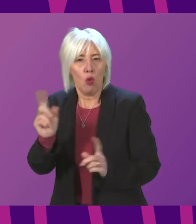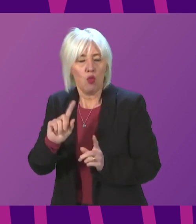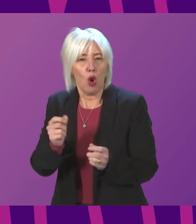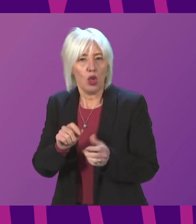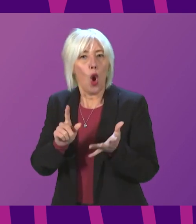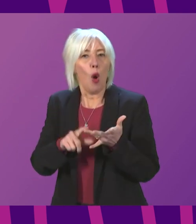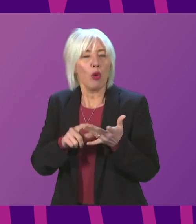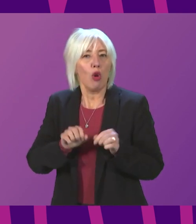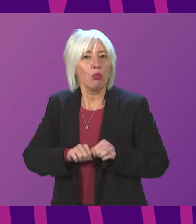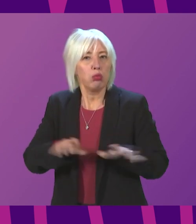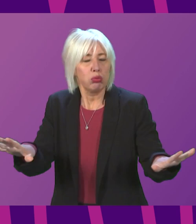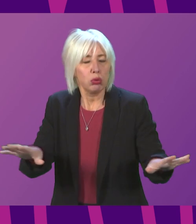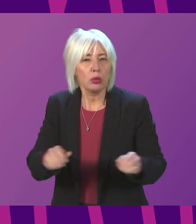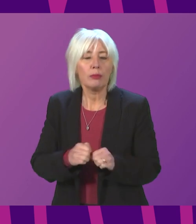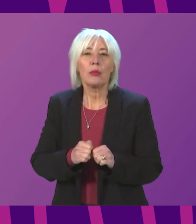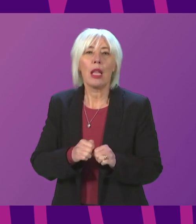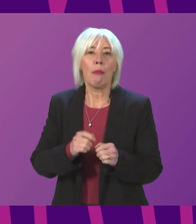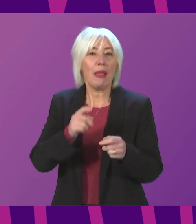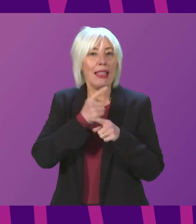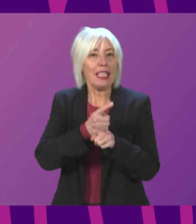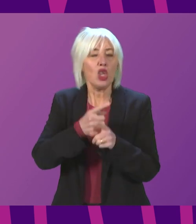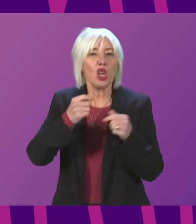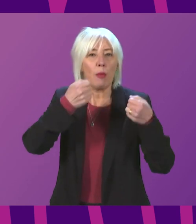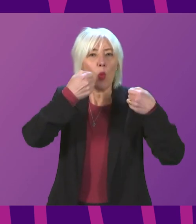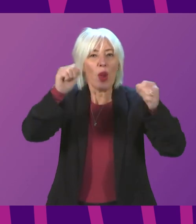will be opening windows to ensure adequate ventilation, but with temperatures close to